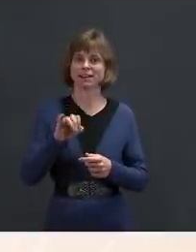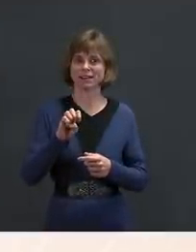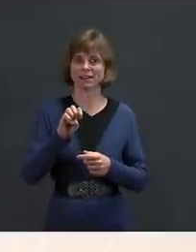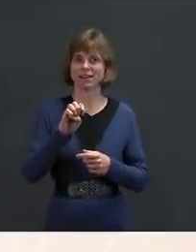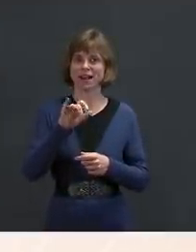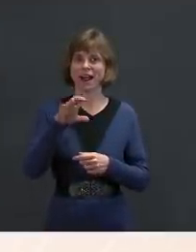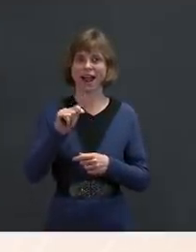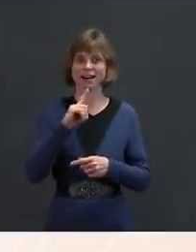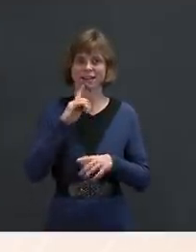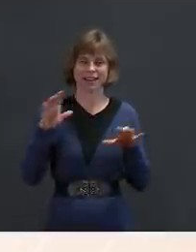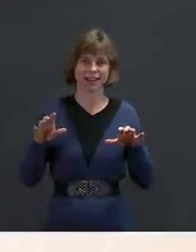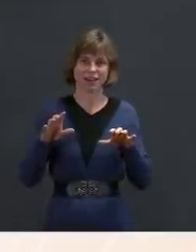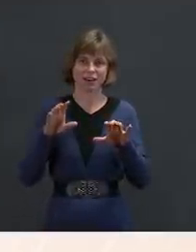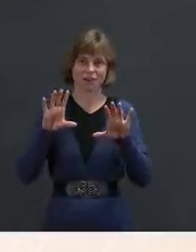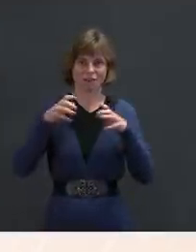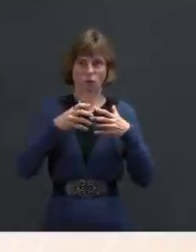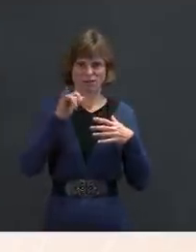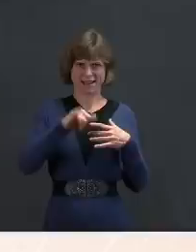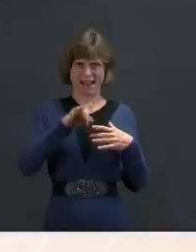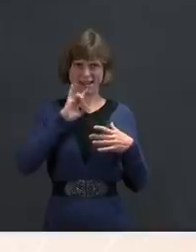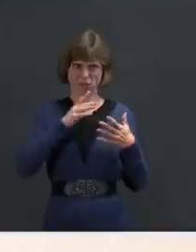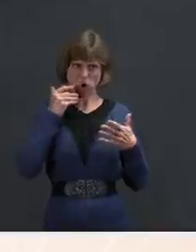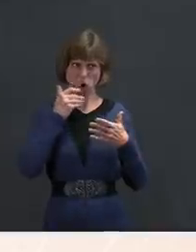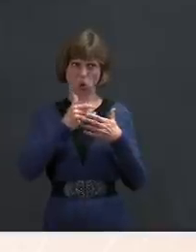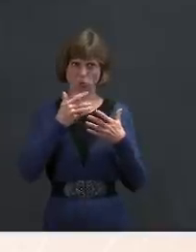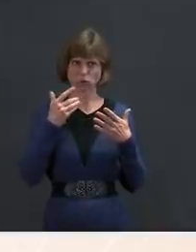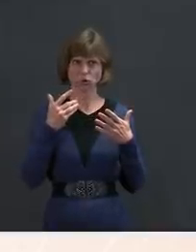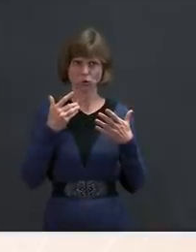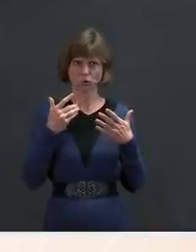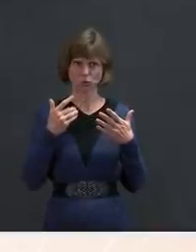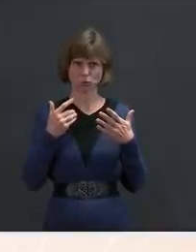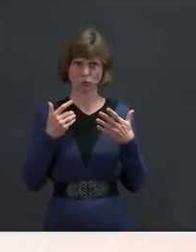which is a force that is close to the Crown Prince.